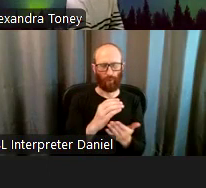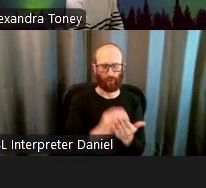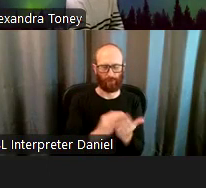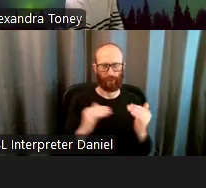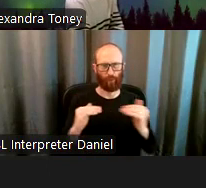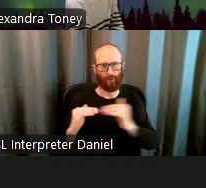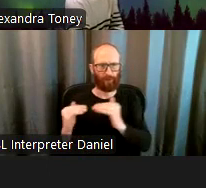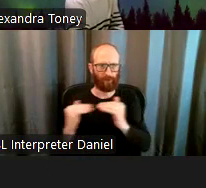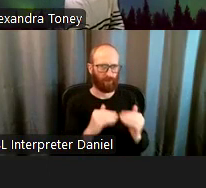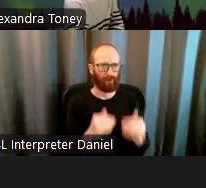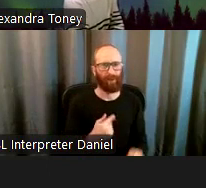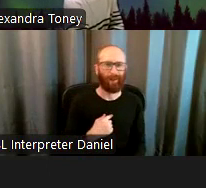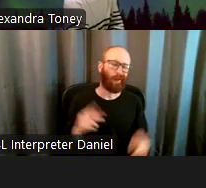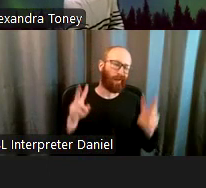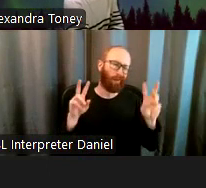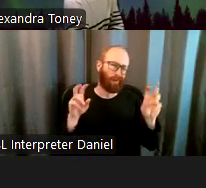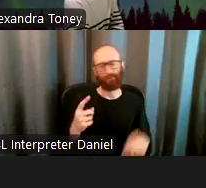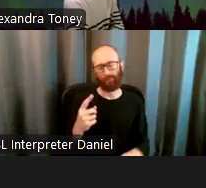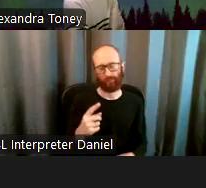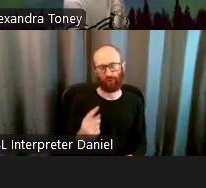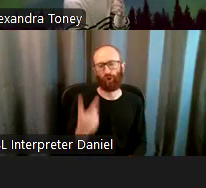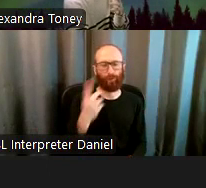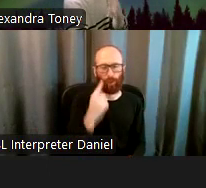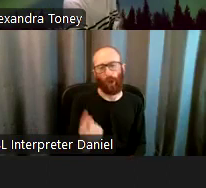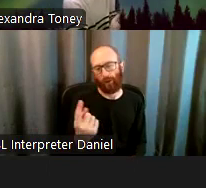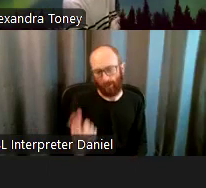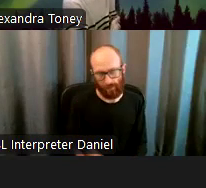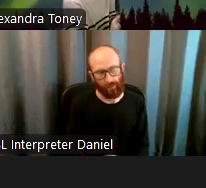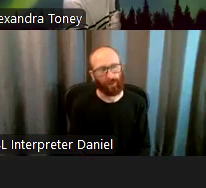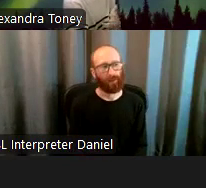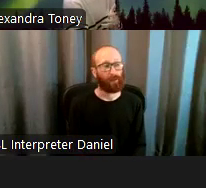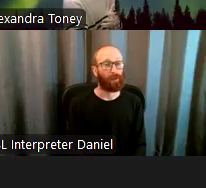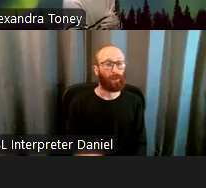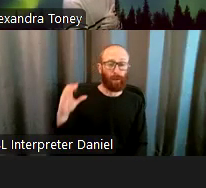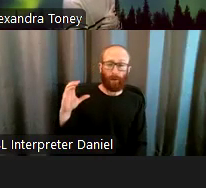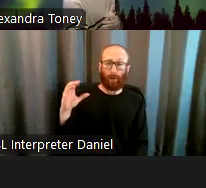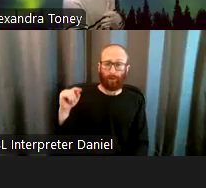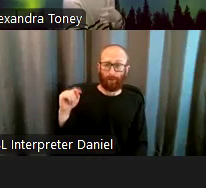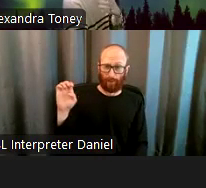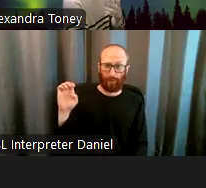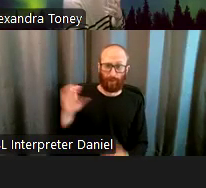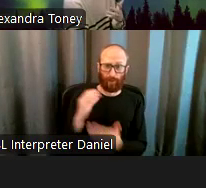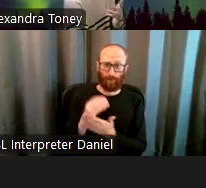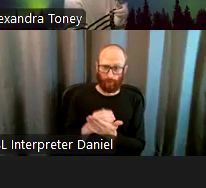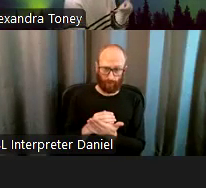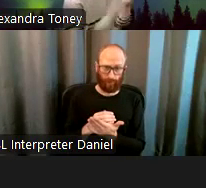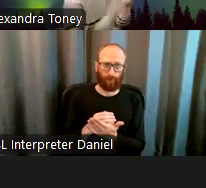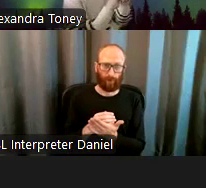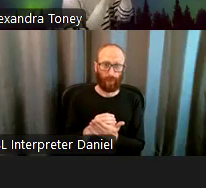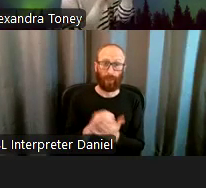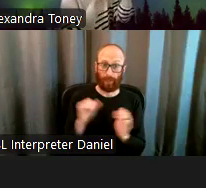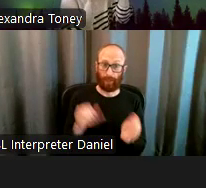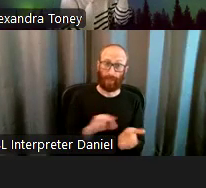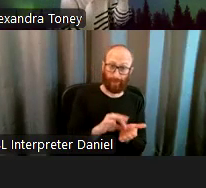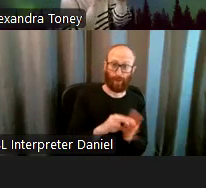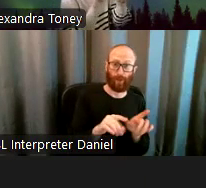twers right so um CTE courses can count for the CTE course; and a CTE course sequence